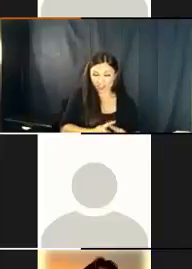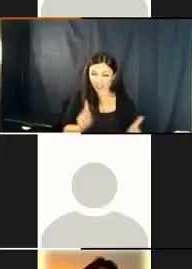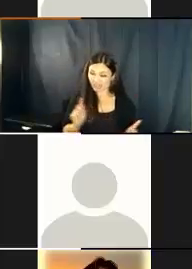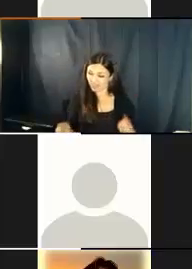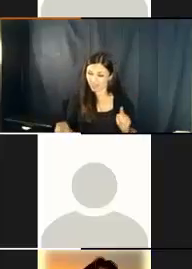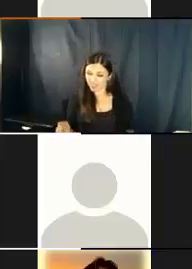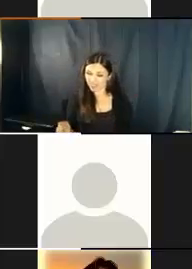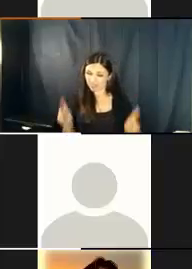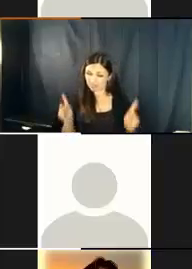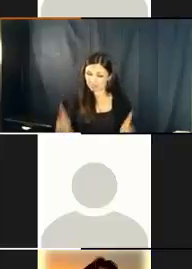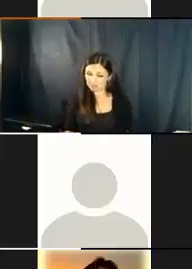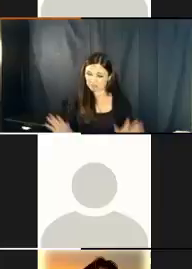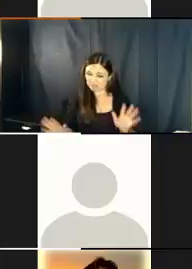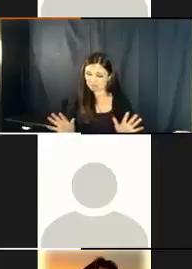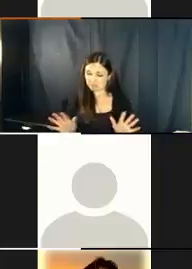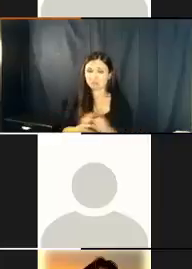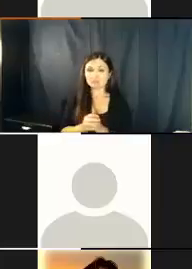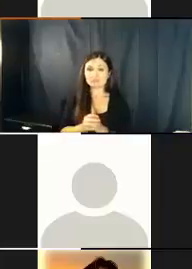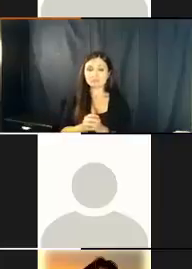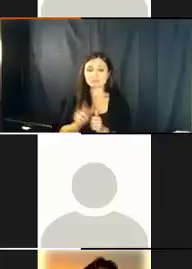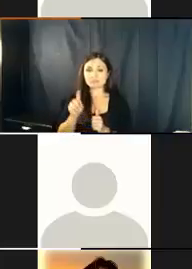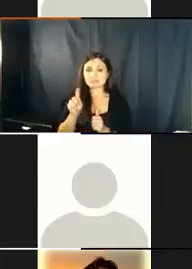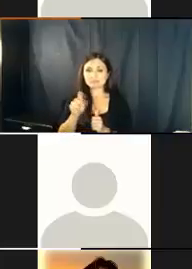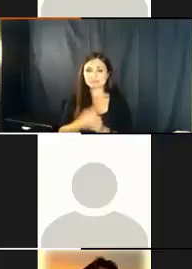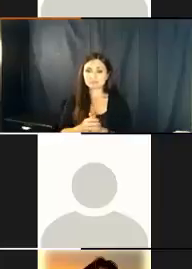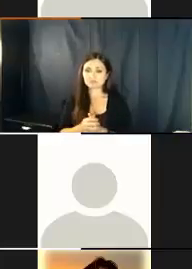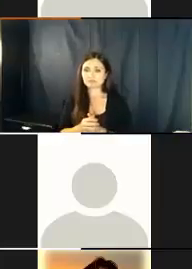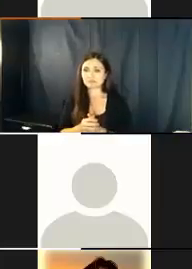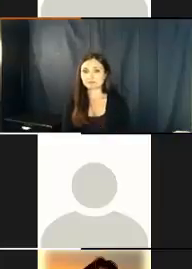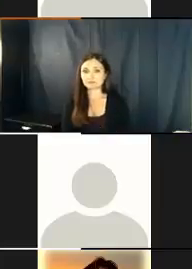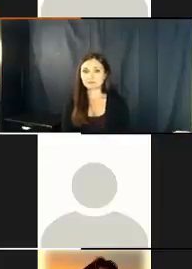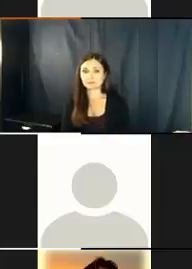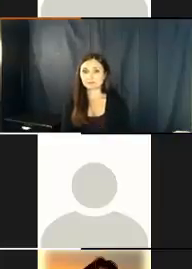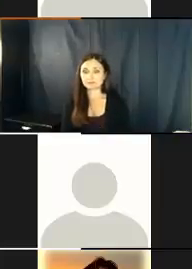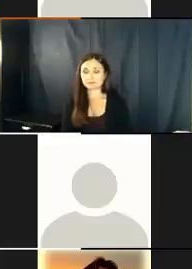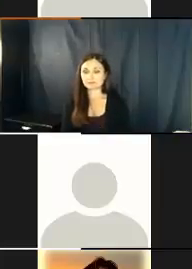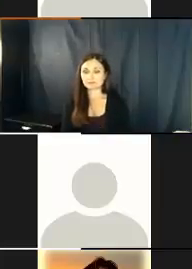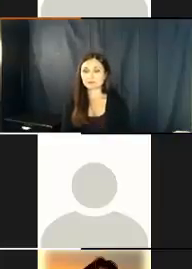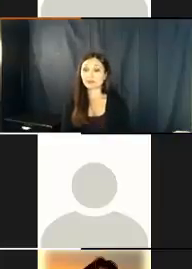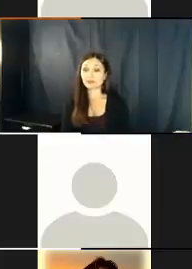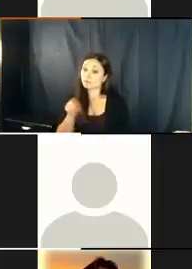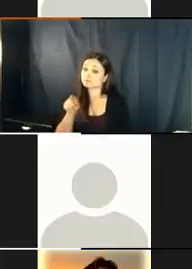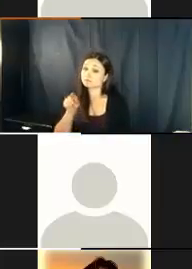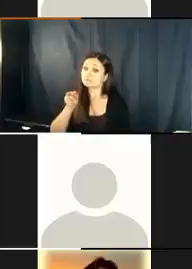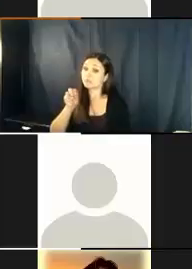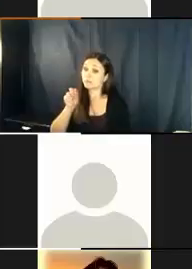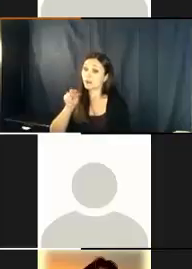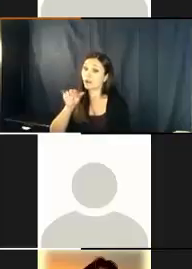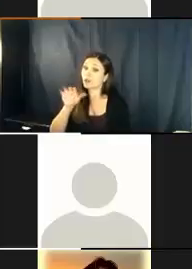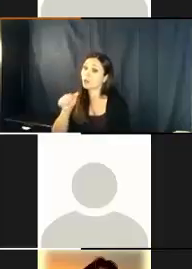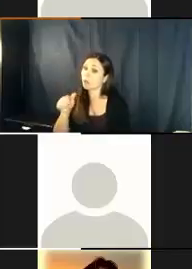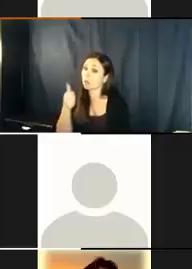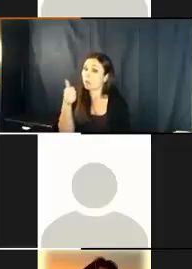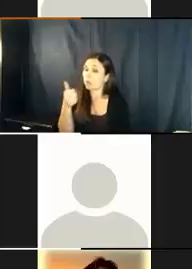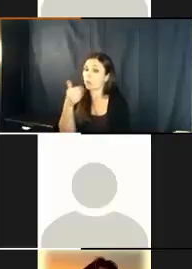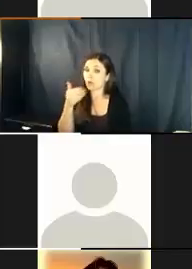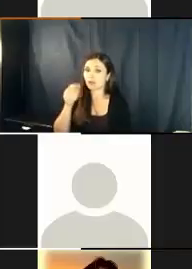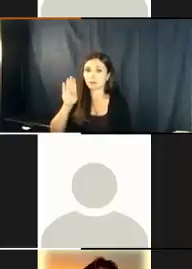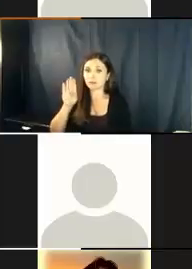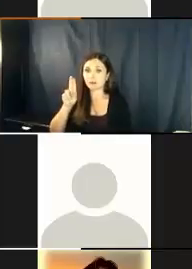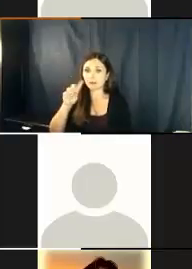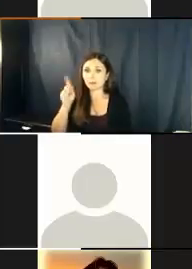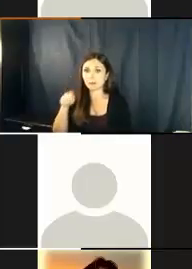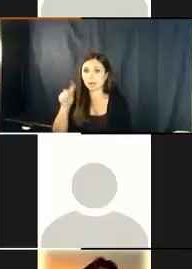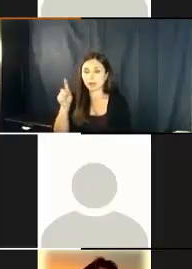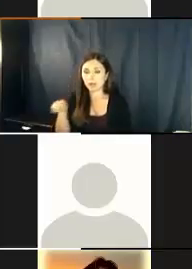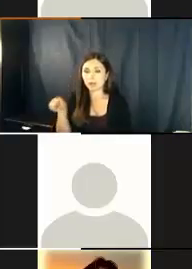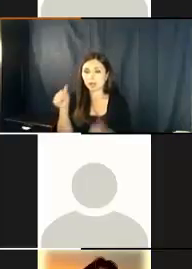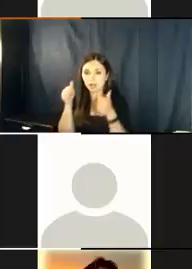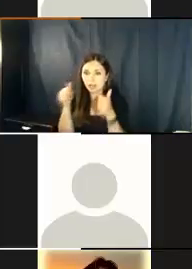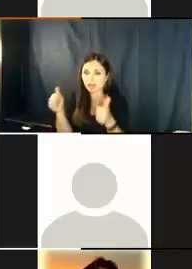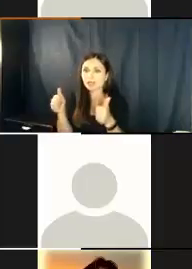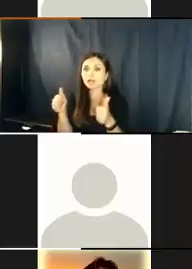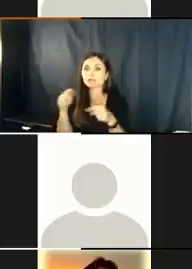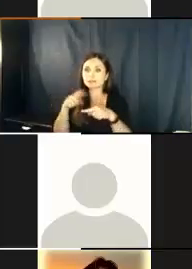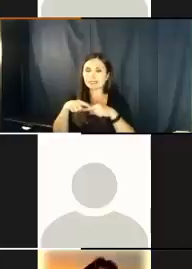Monica that's great to know that it can be asynchronous and build in the target date.